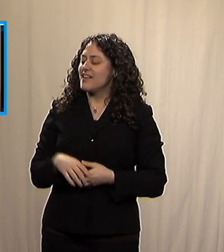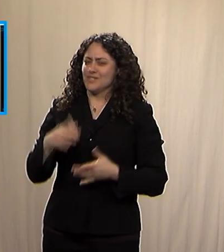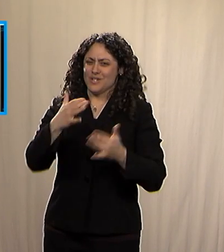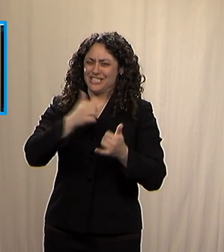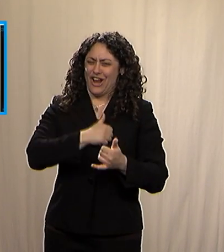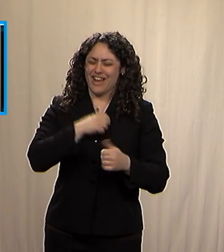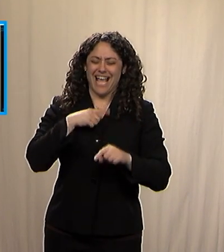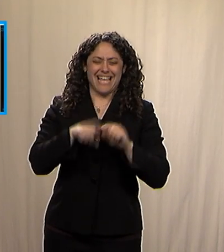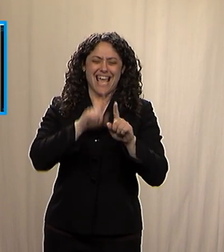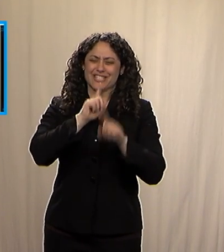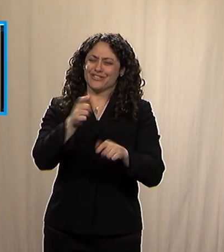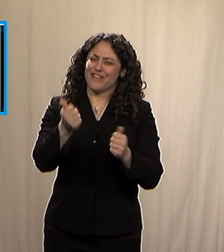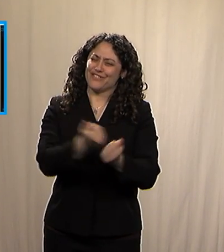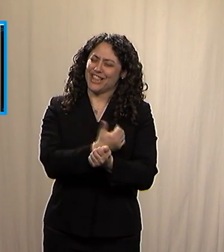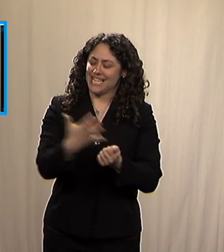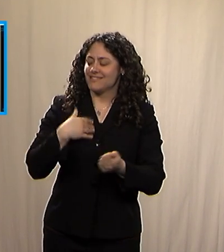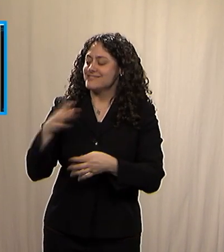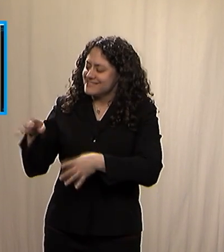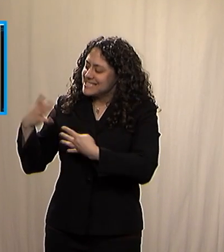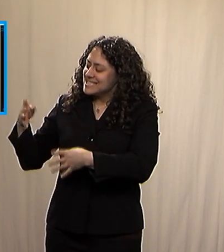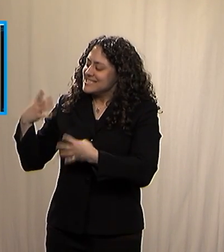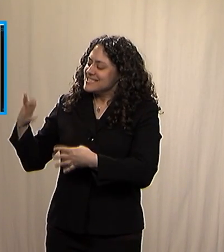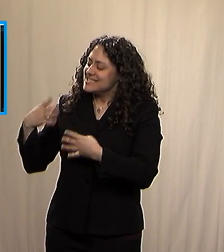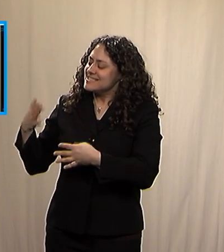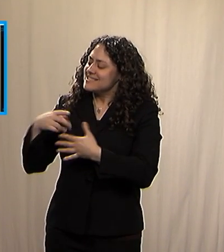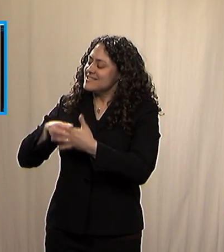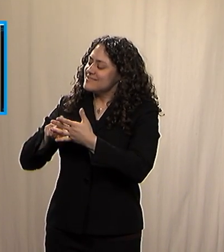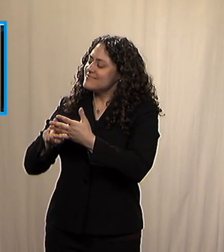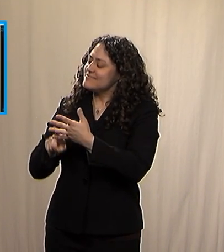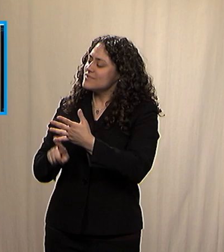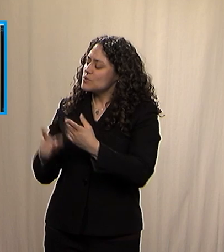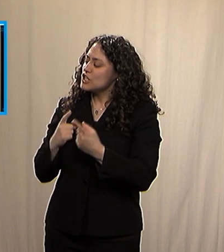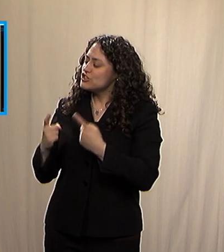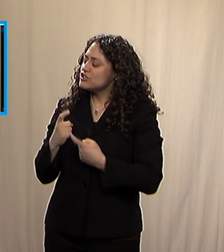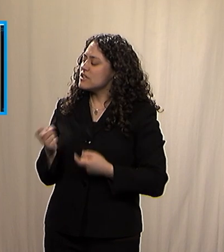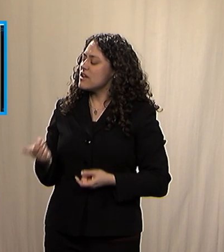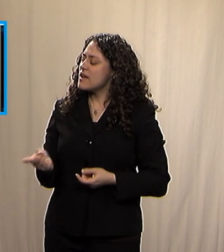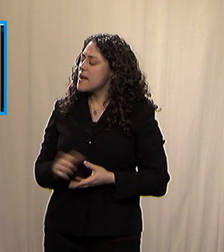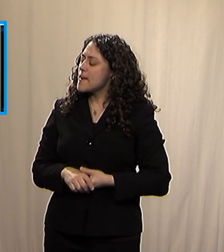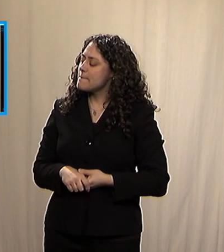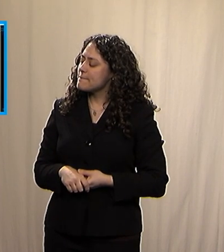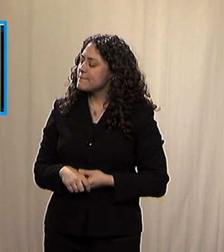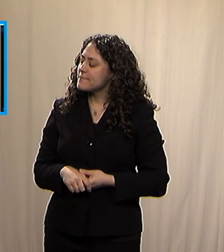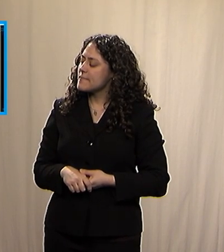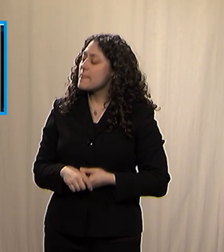Sorry I can't get to everything. Next question. What do you think this model might suggest